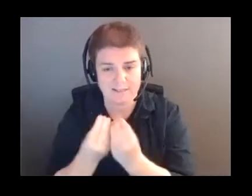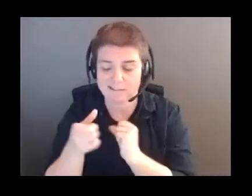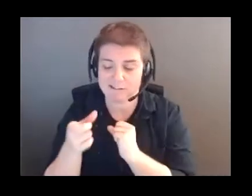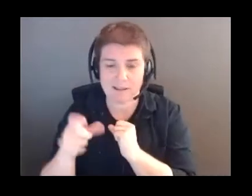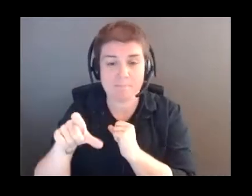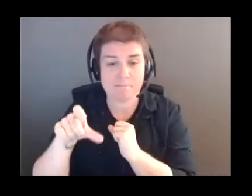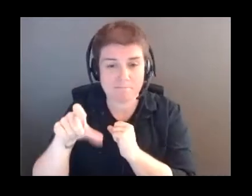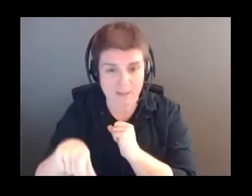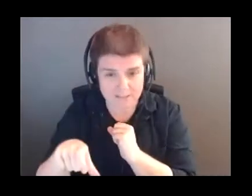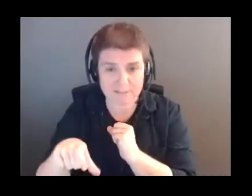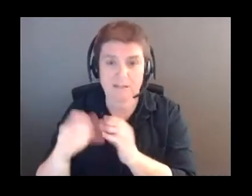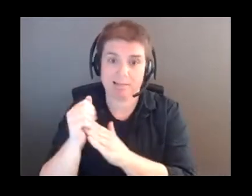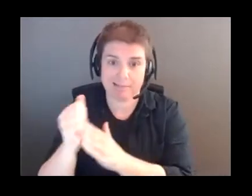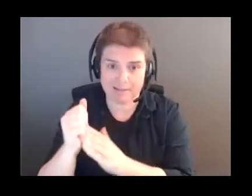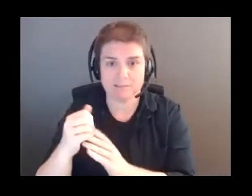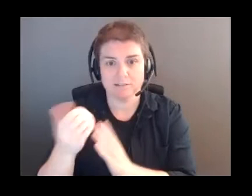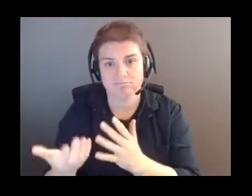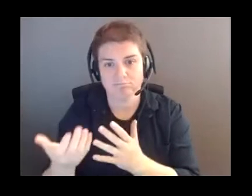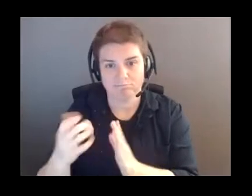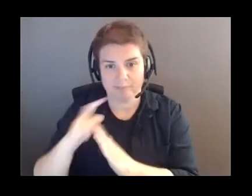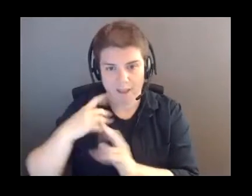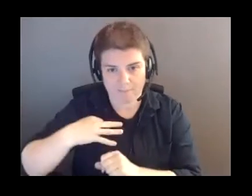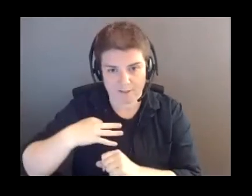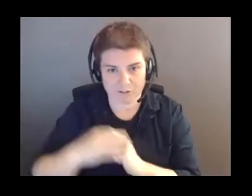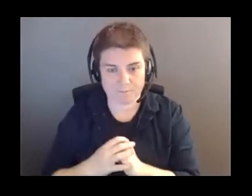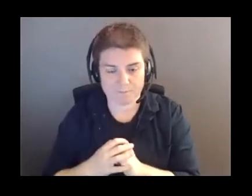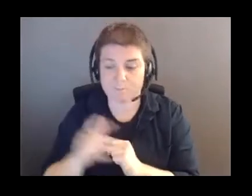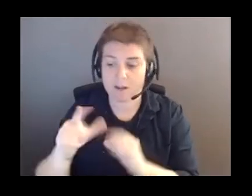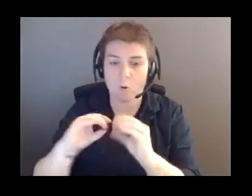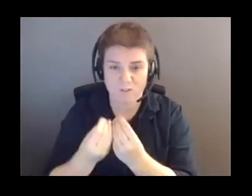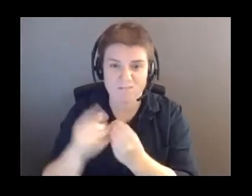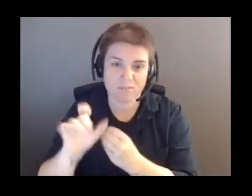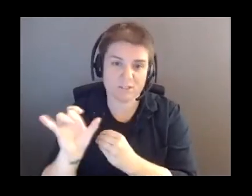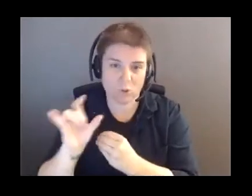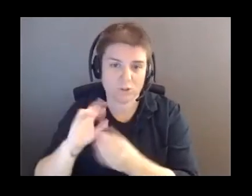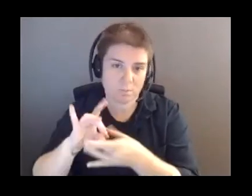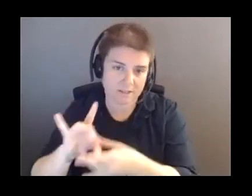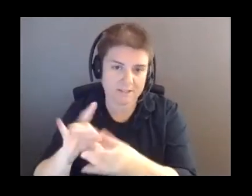the application. The organization must also be arts-based, and you must clarify why this